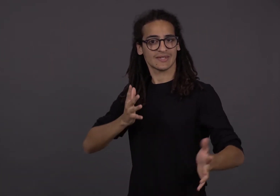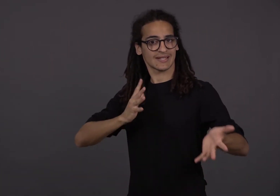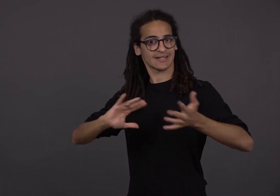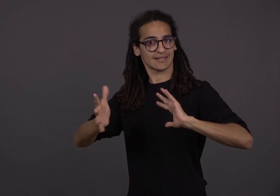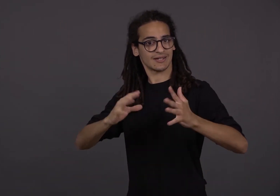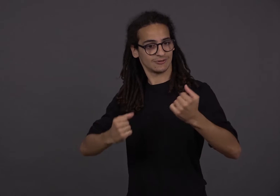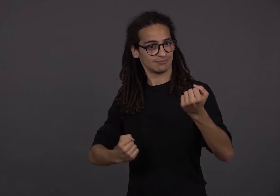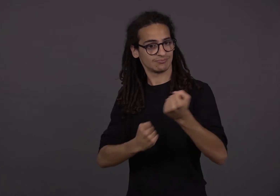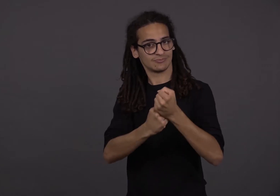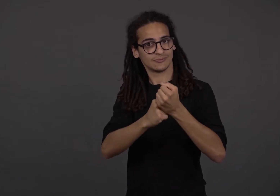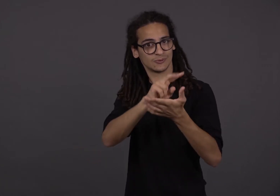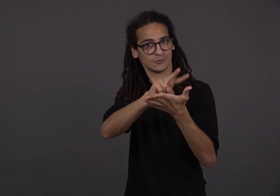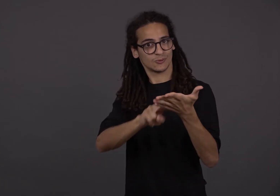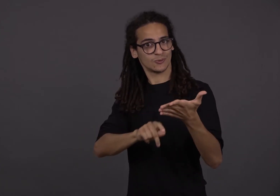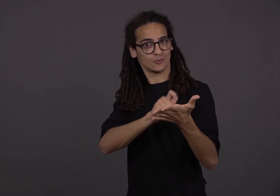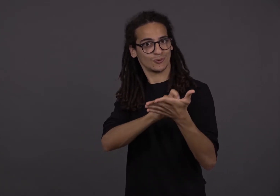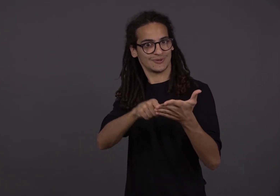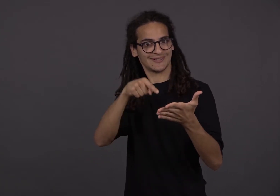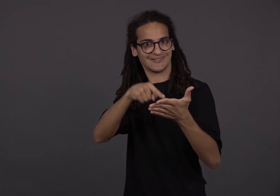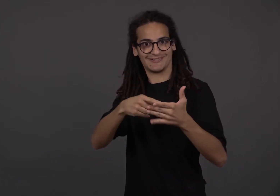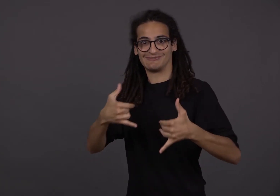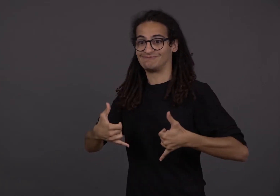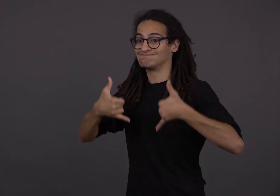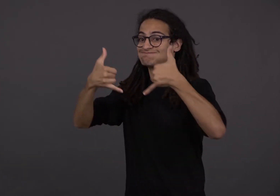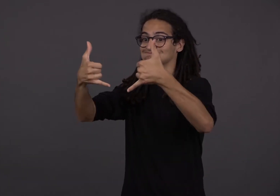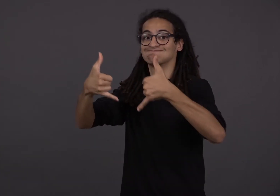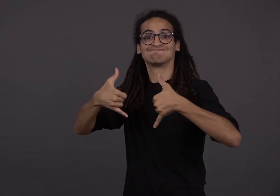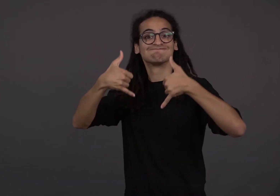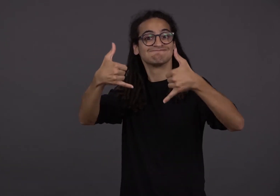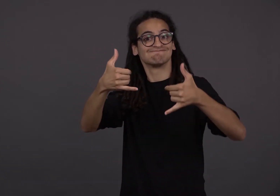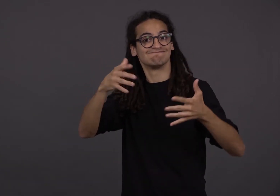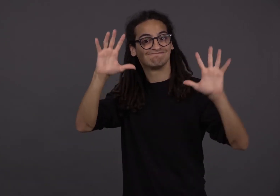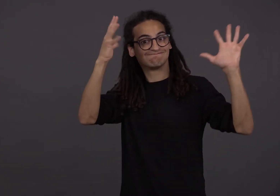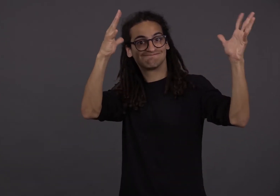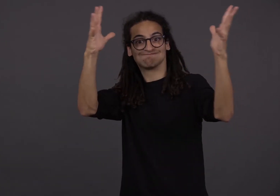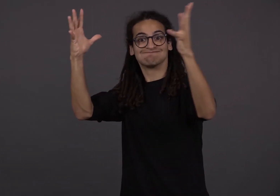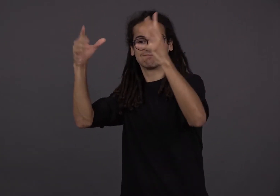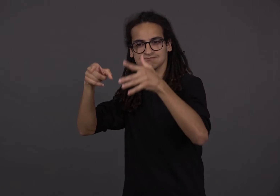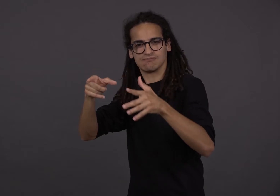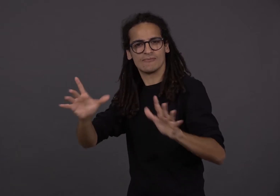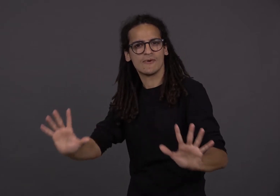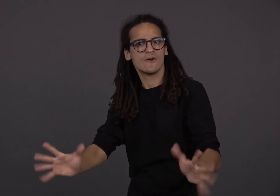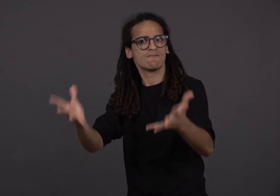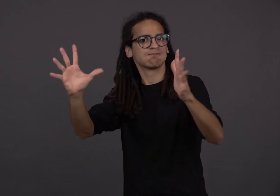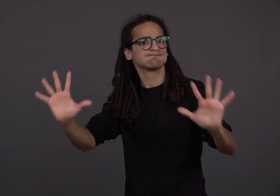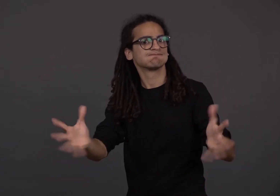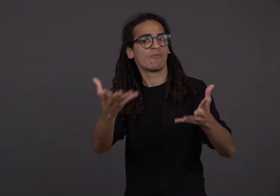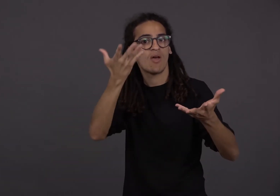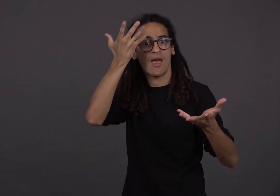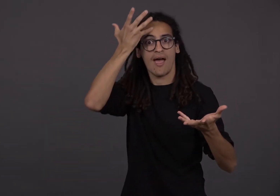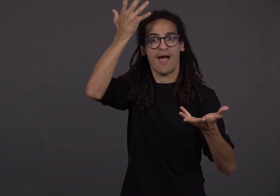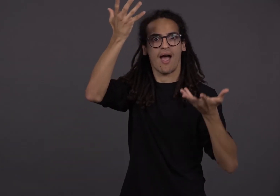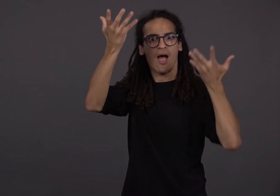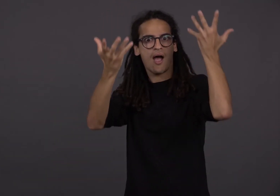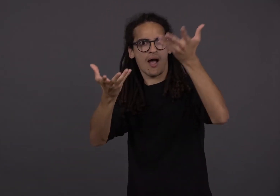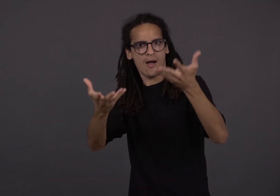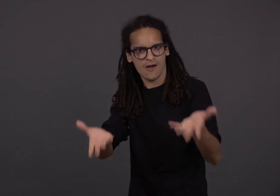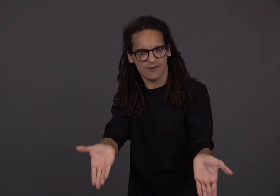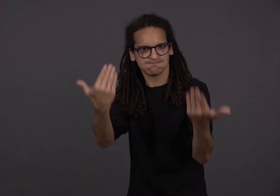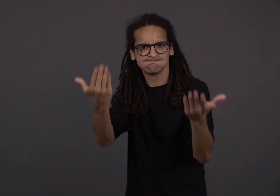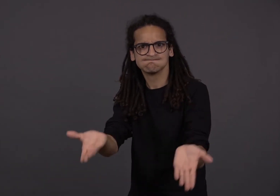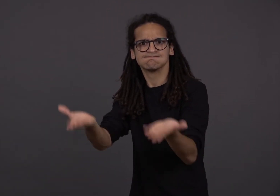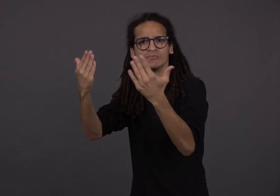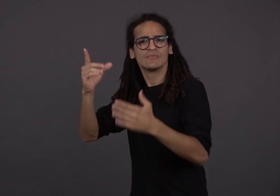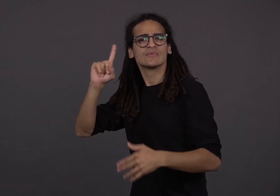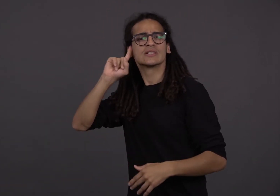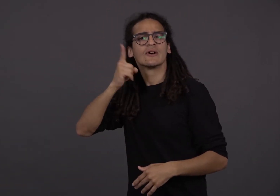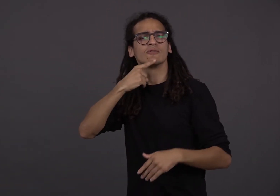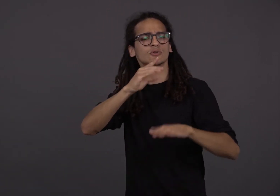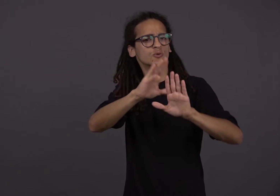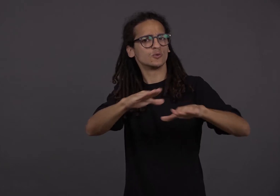The innovations sourced by the Sign On For Literacy prize will help fill this gap